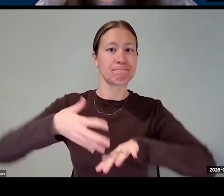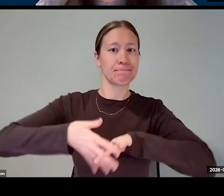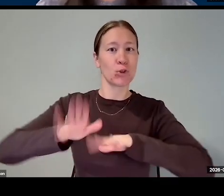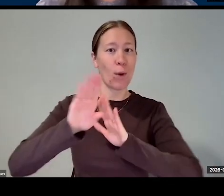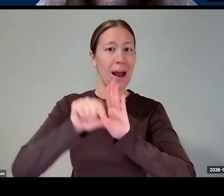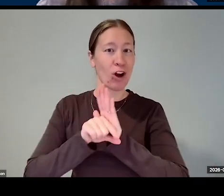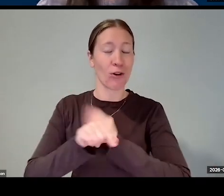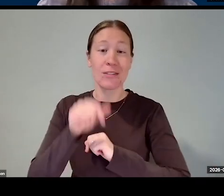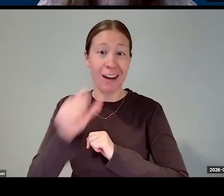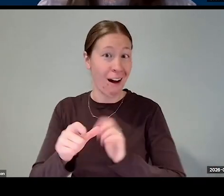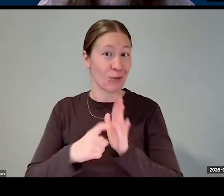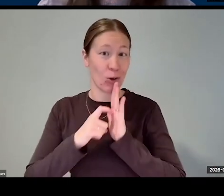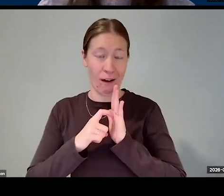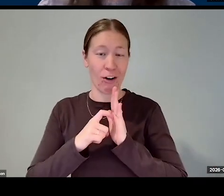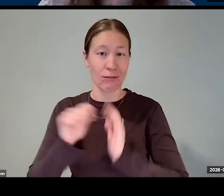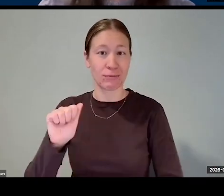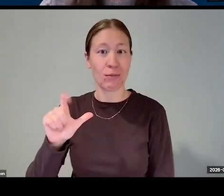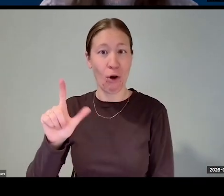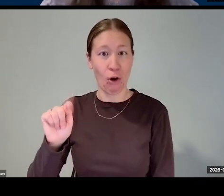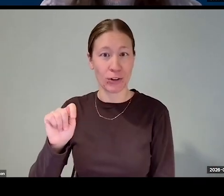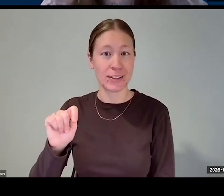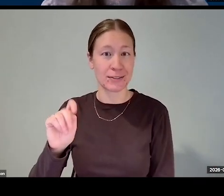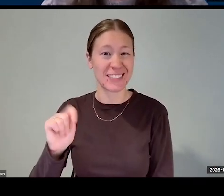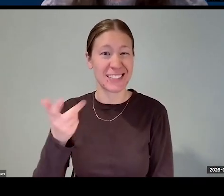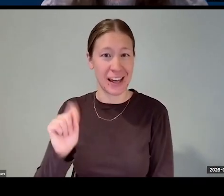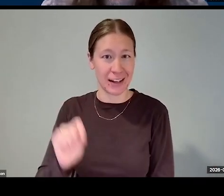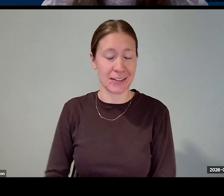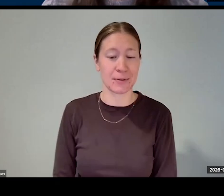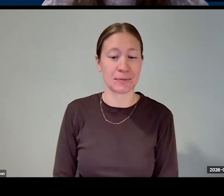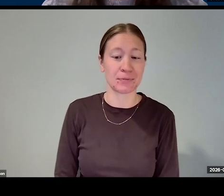The other option is to use Grackle to mark specific objects